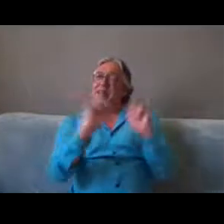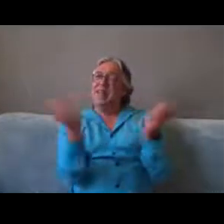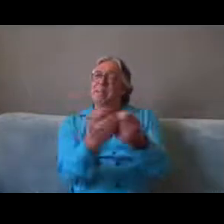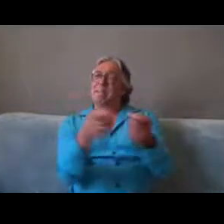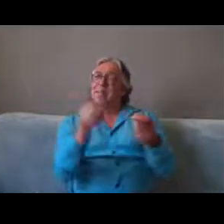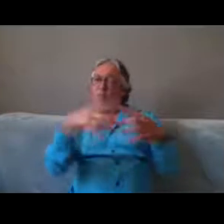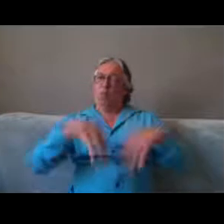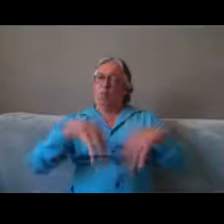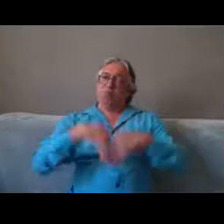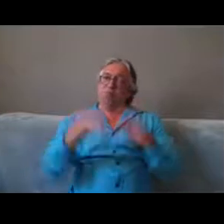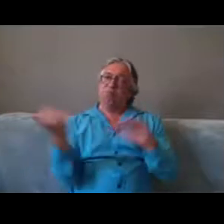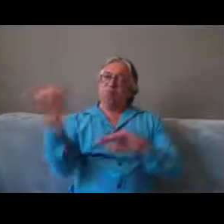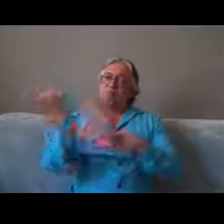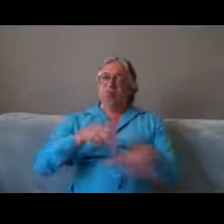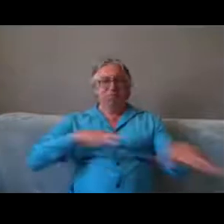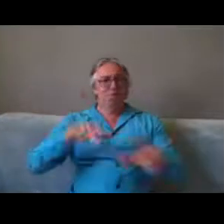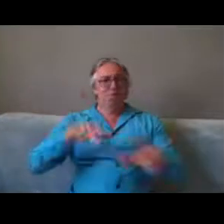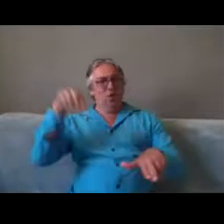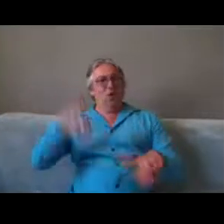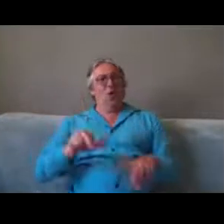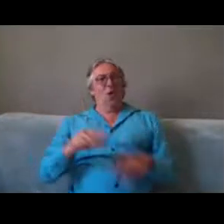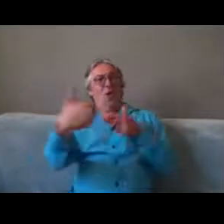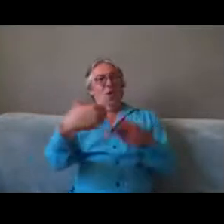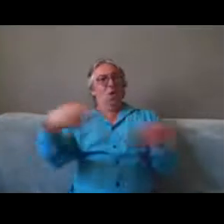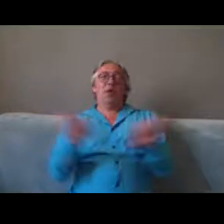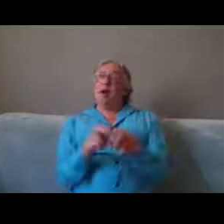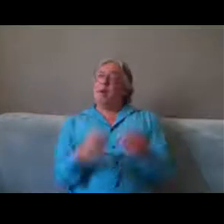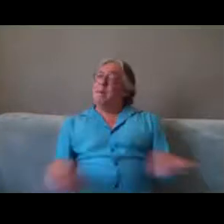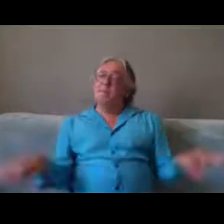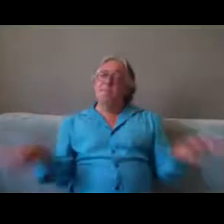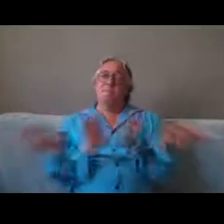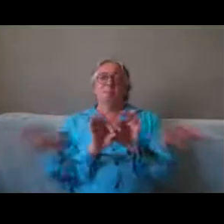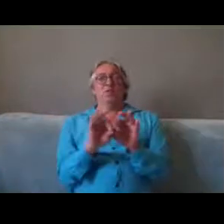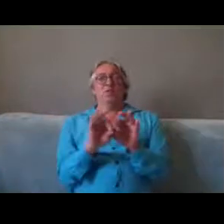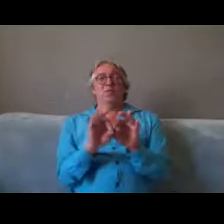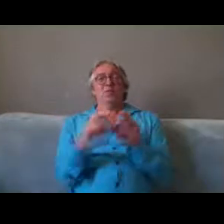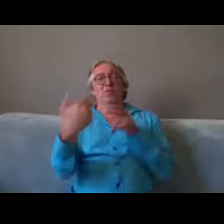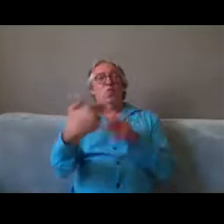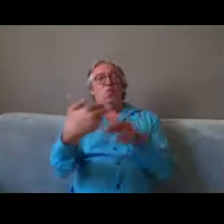and the activities that they do. That would be it for the structure.